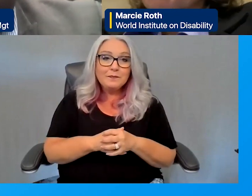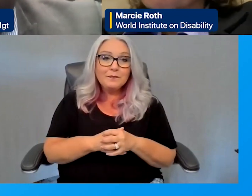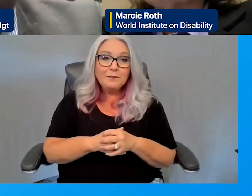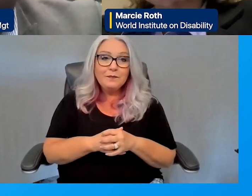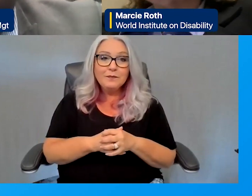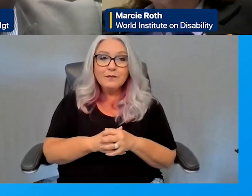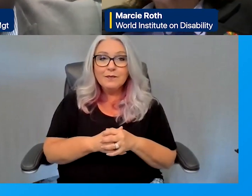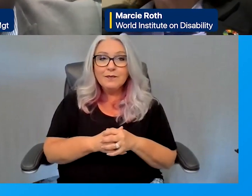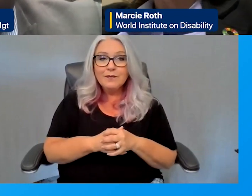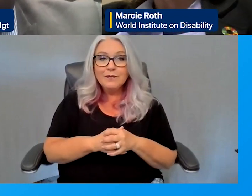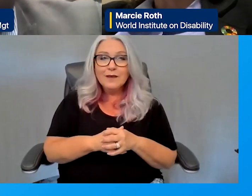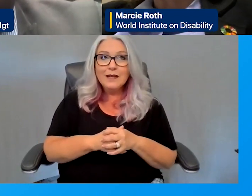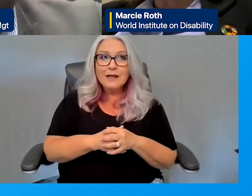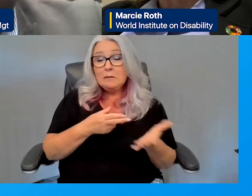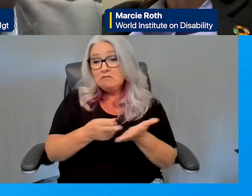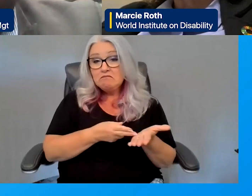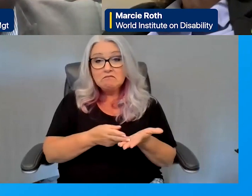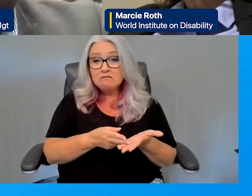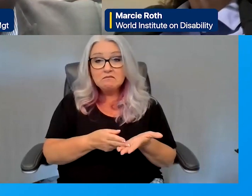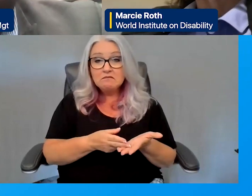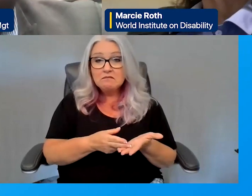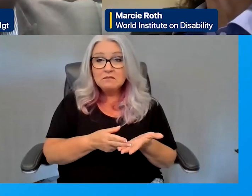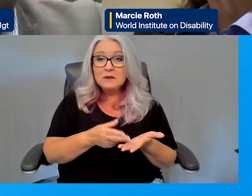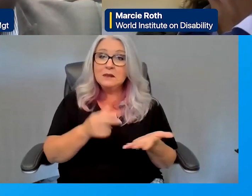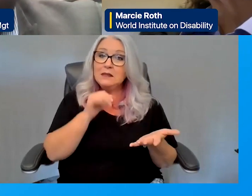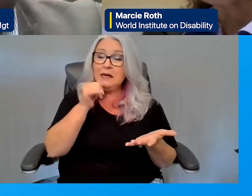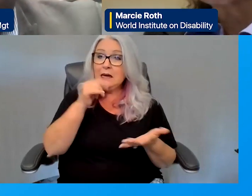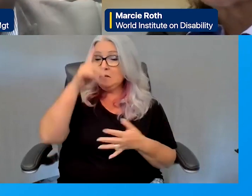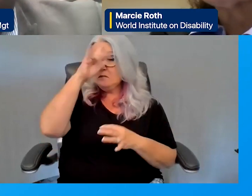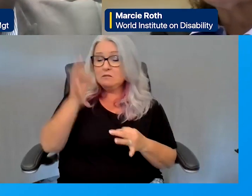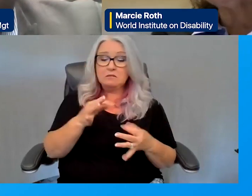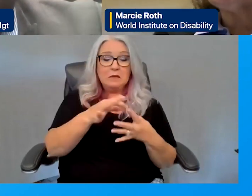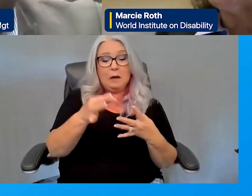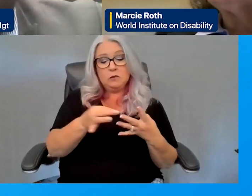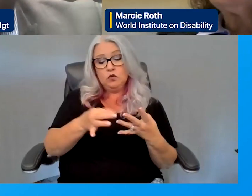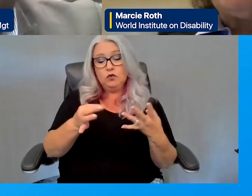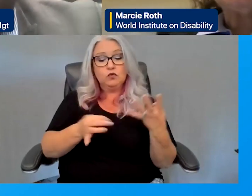option to enforce the law. And